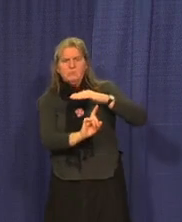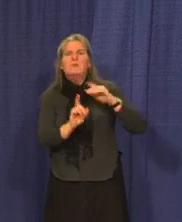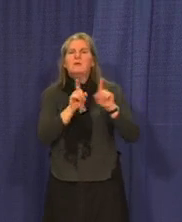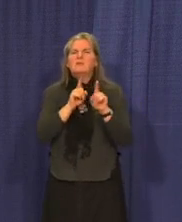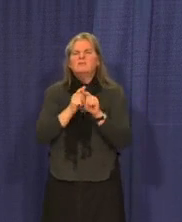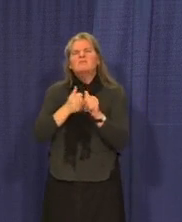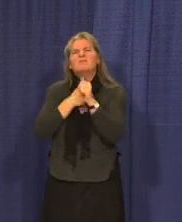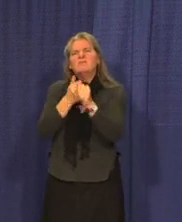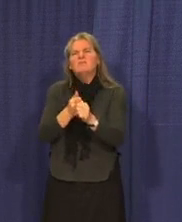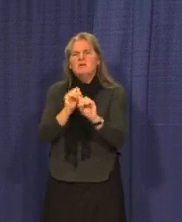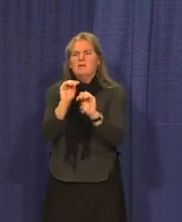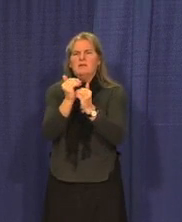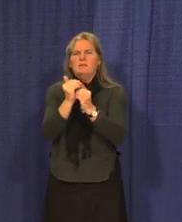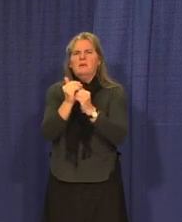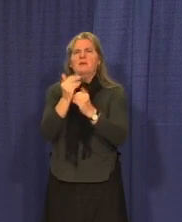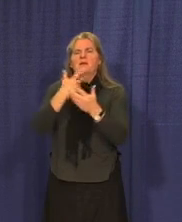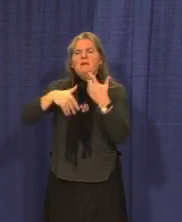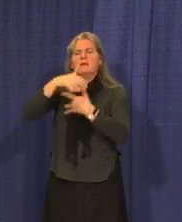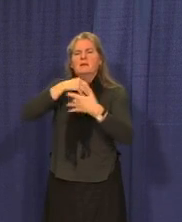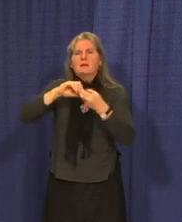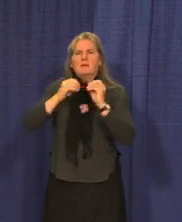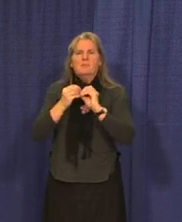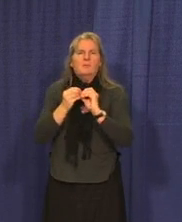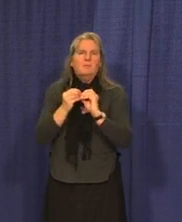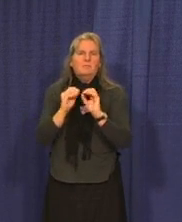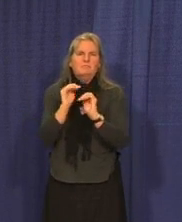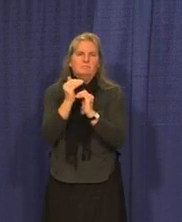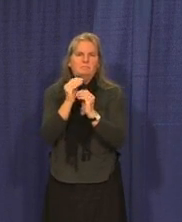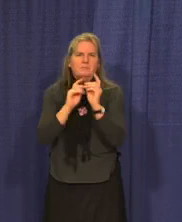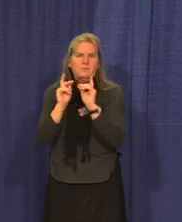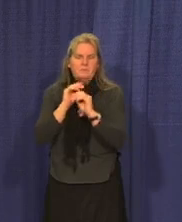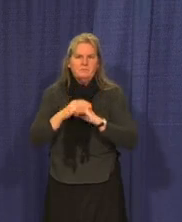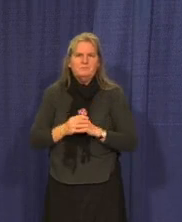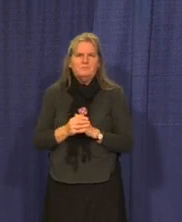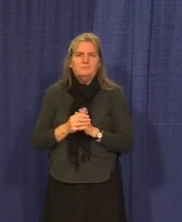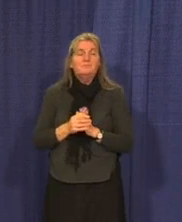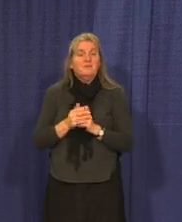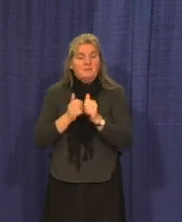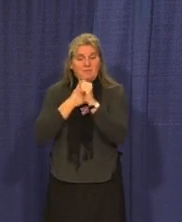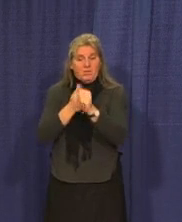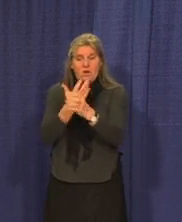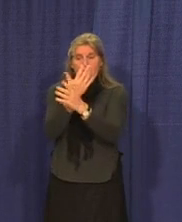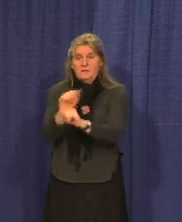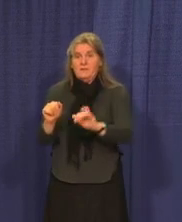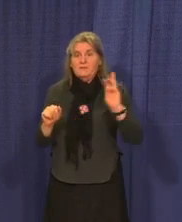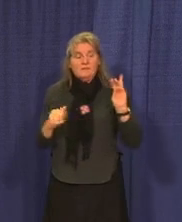isolate as required, and also follow gathering guidelines that are in place.